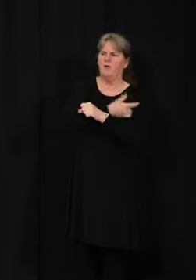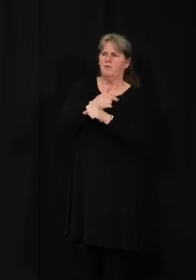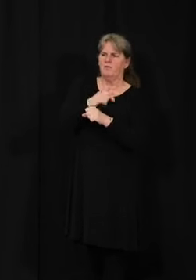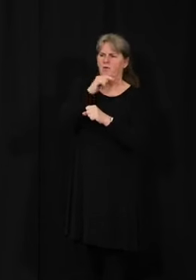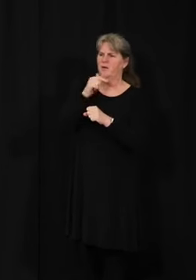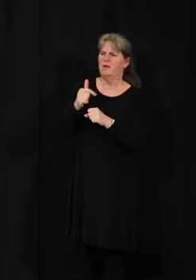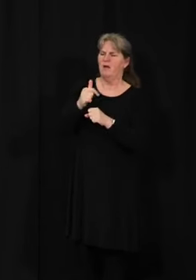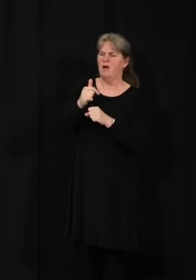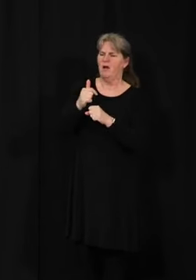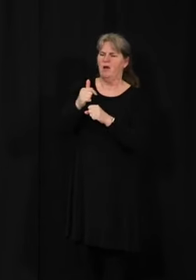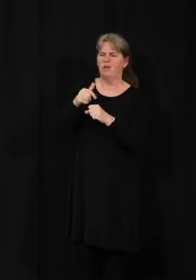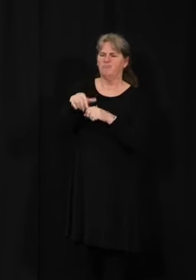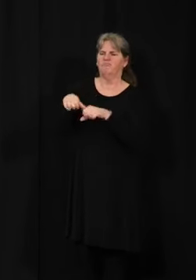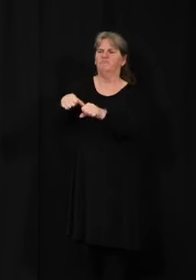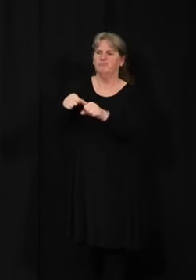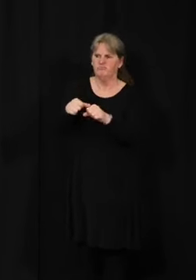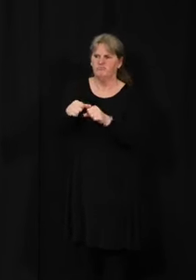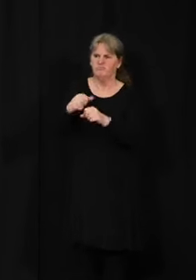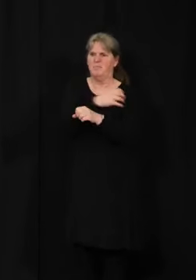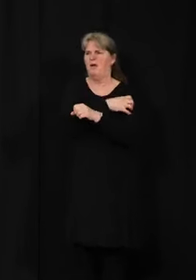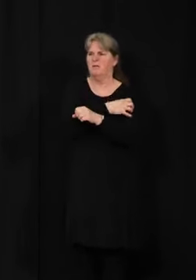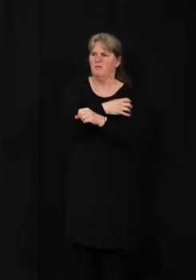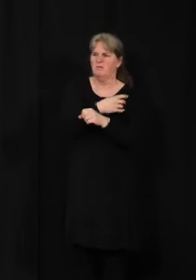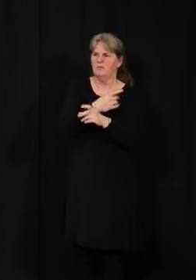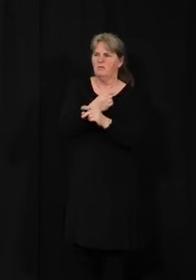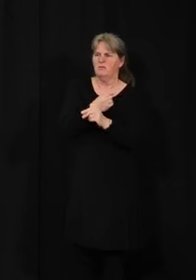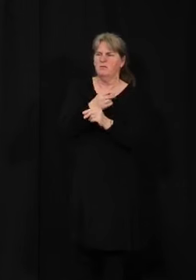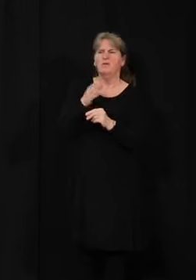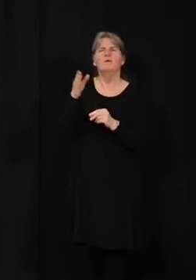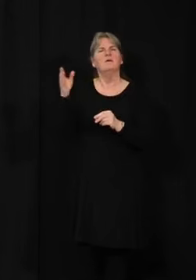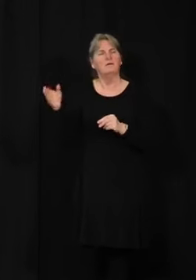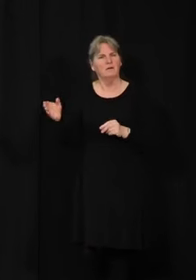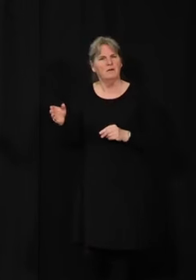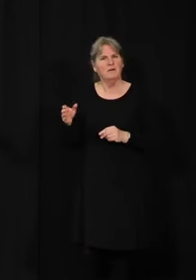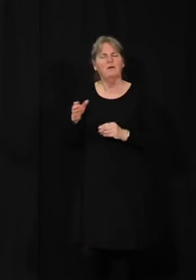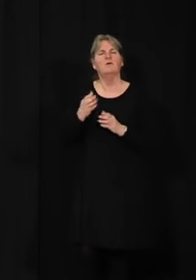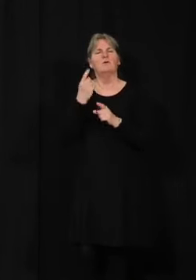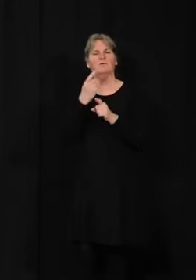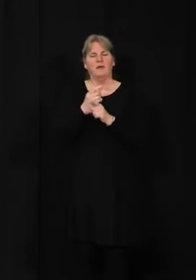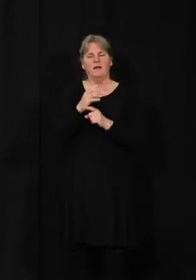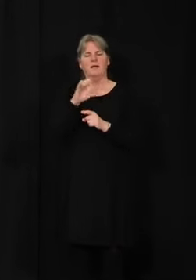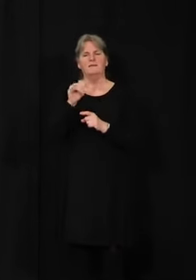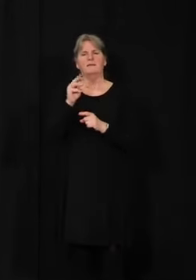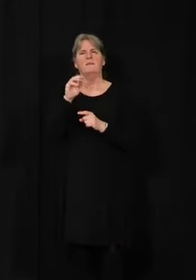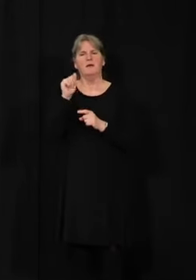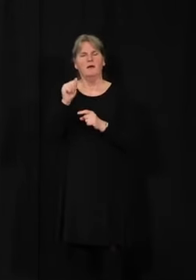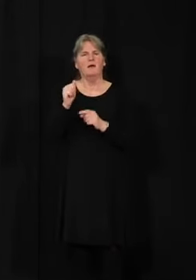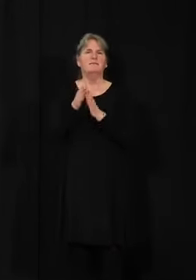misused by civil servants? Again, as we invoke the civil emergency measures act, there